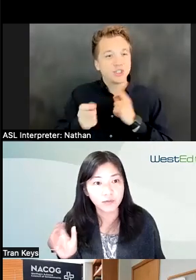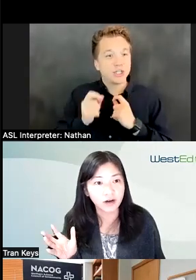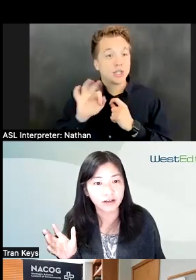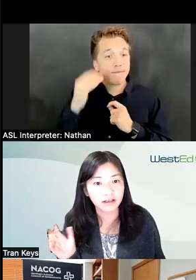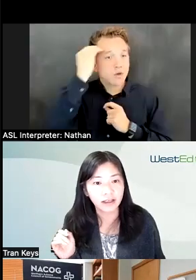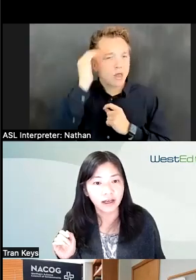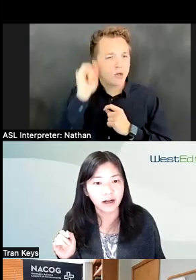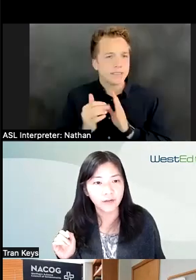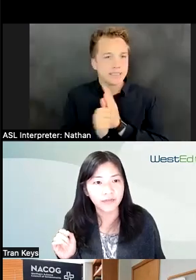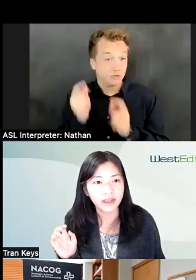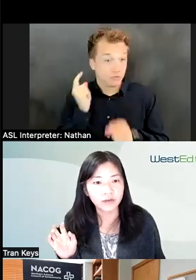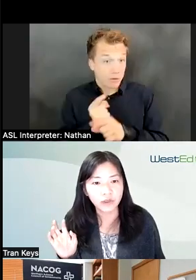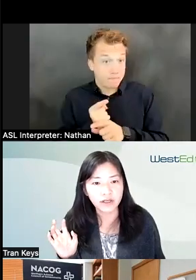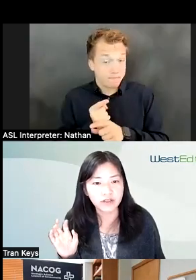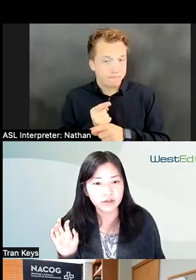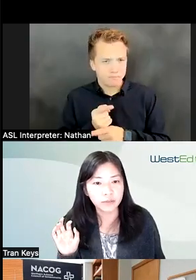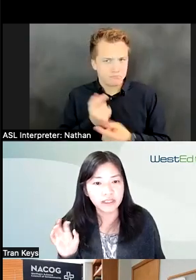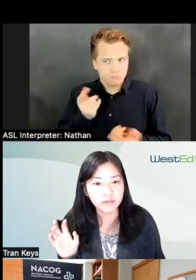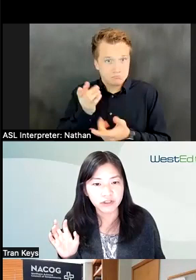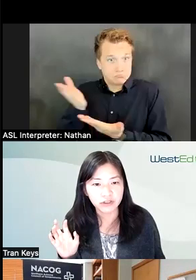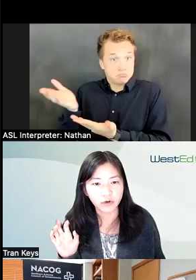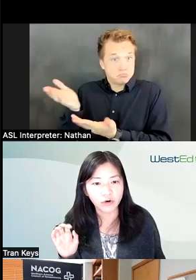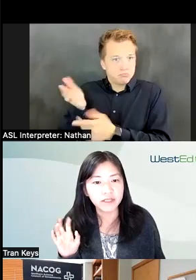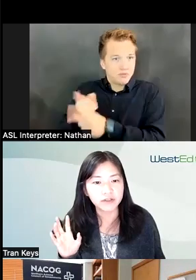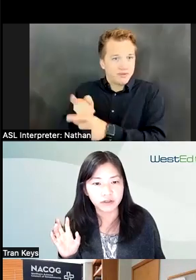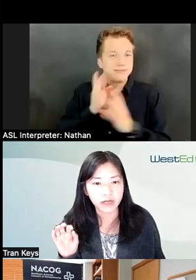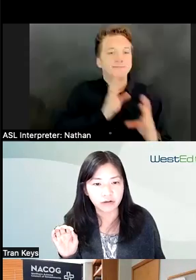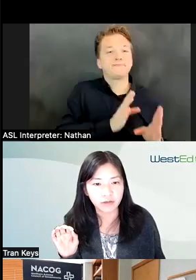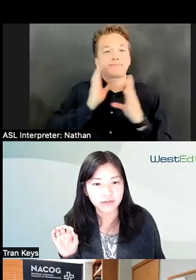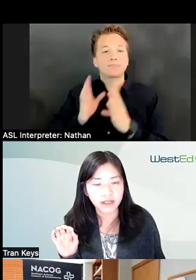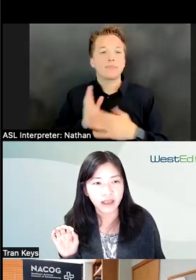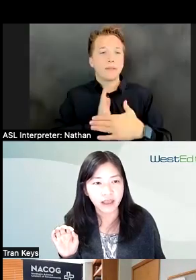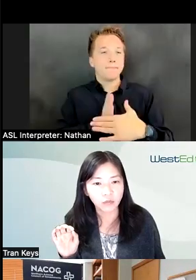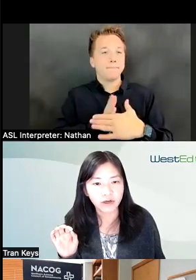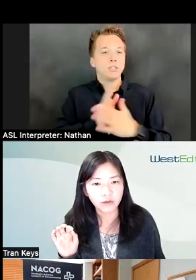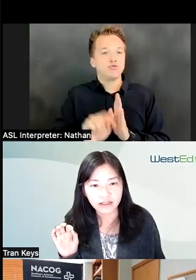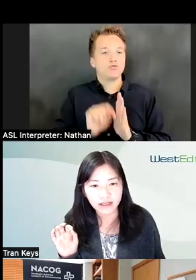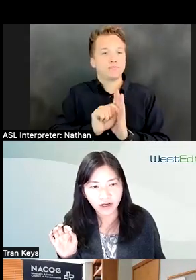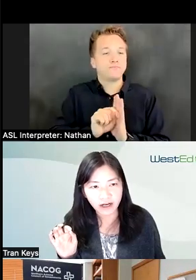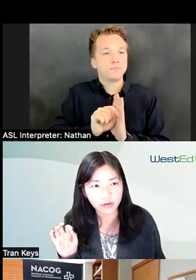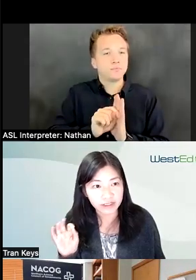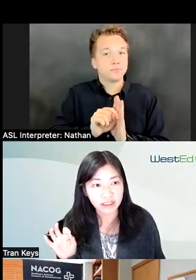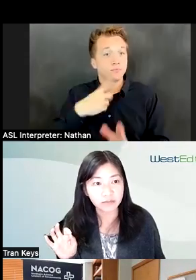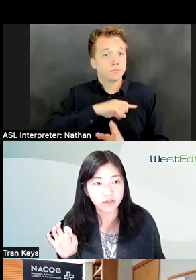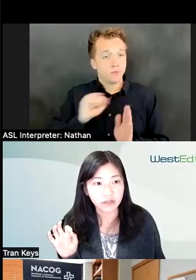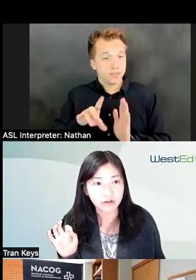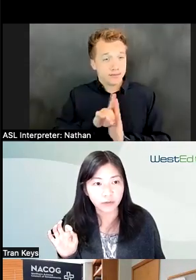Spot on. Then we went into medium-term or mid-term outcomes, and one we identified—or Jennifer